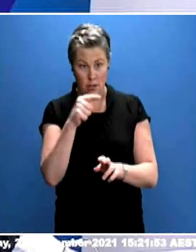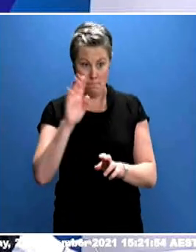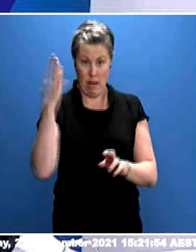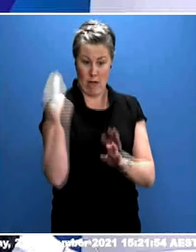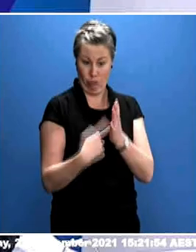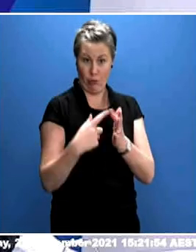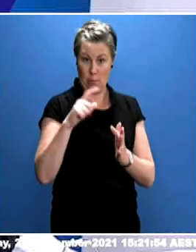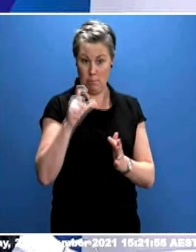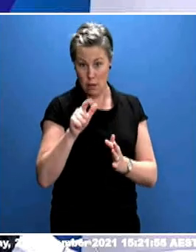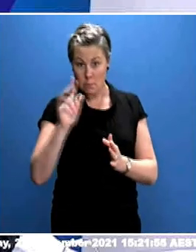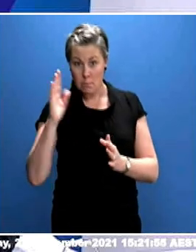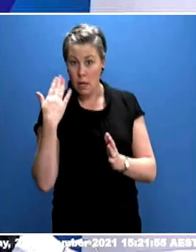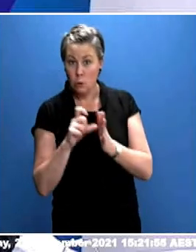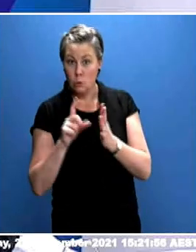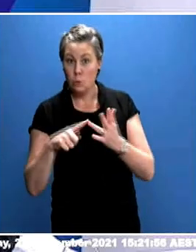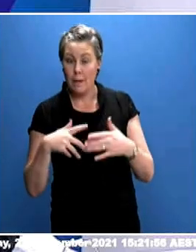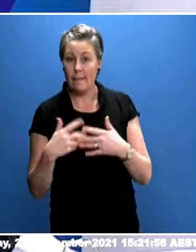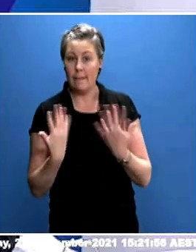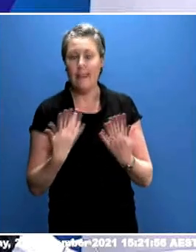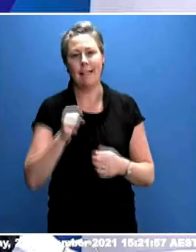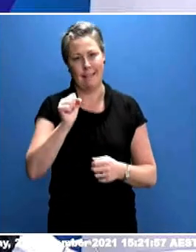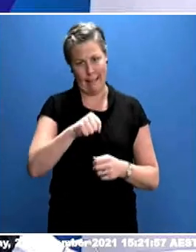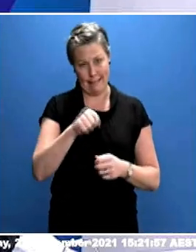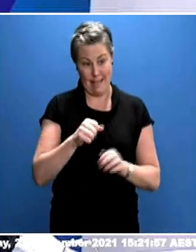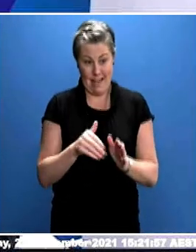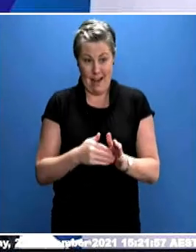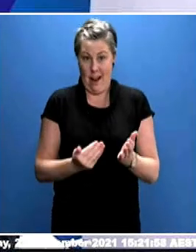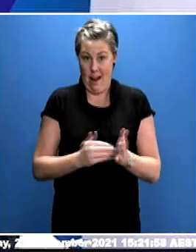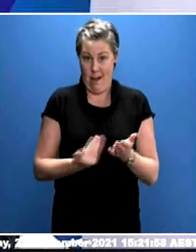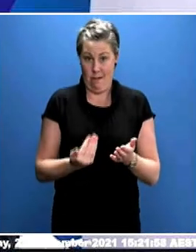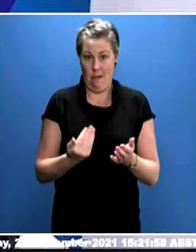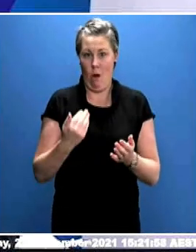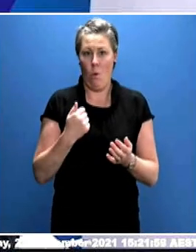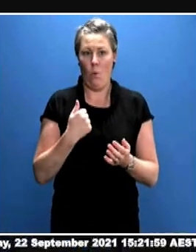Yes, Chair. We are doing work at the moment around expanding our